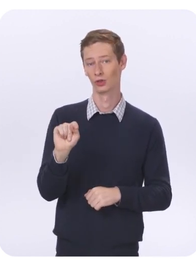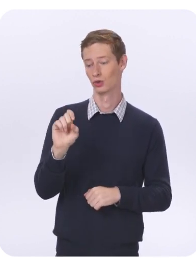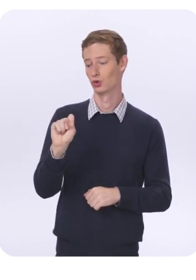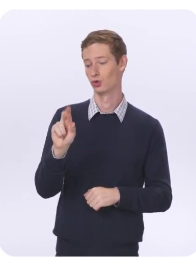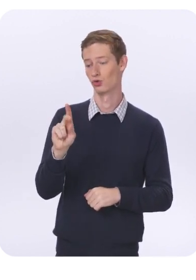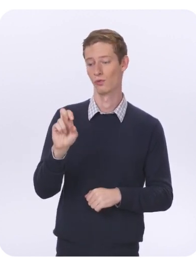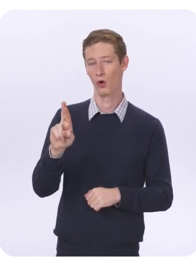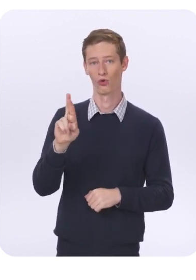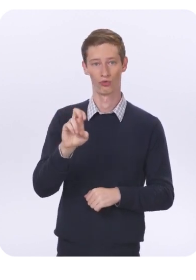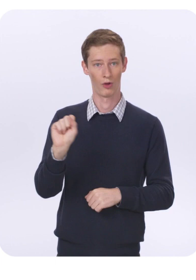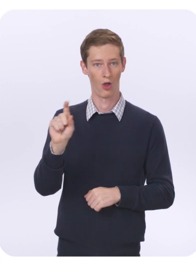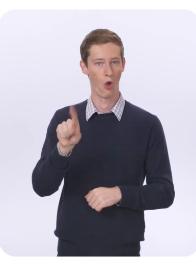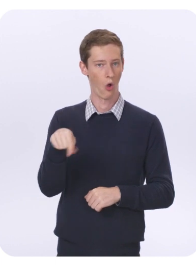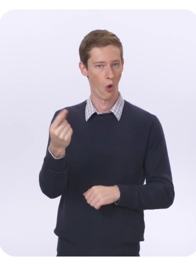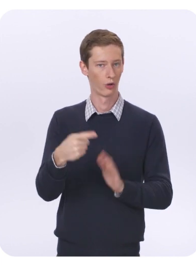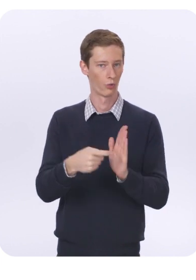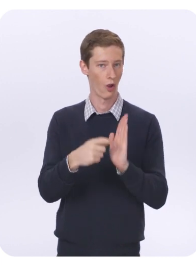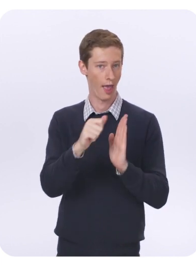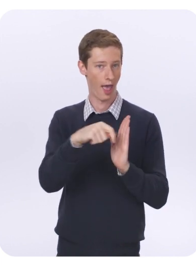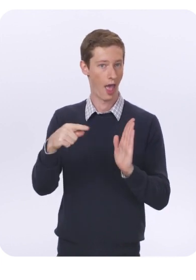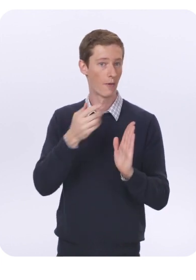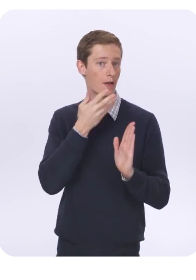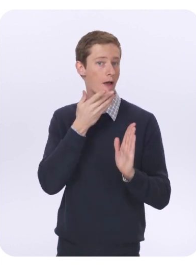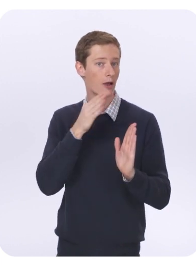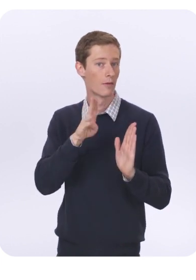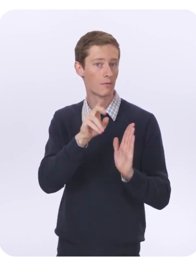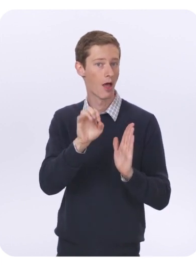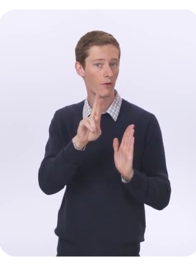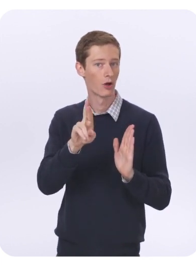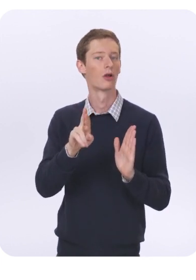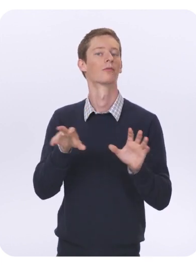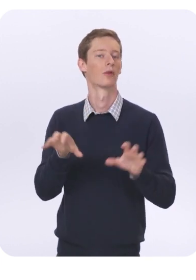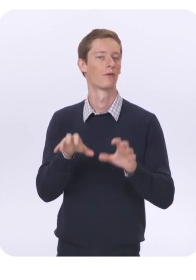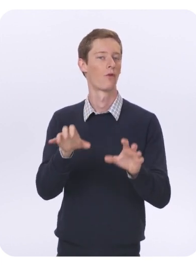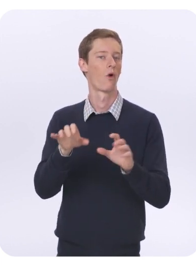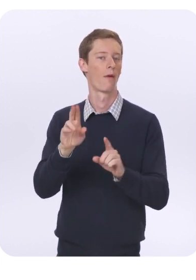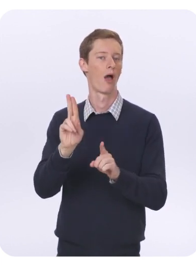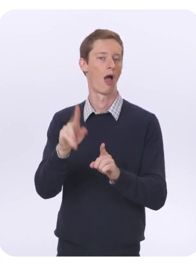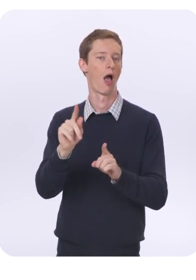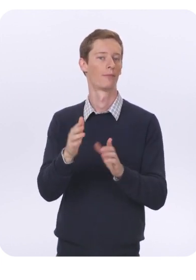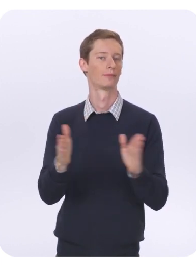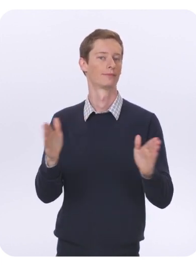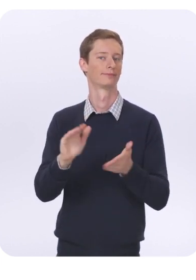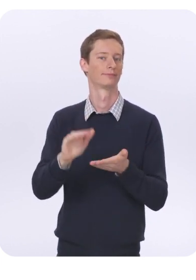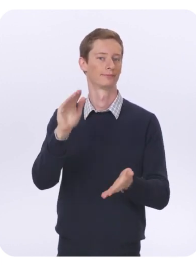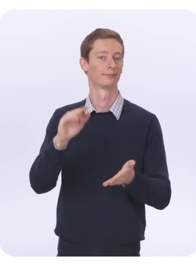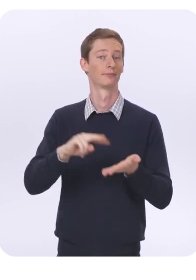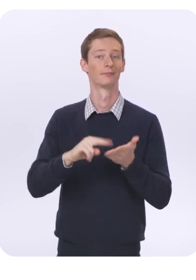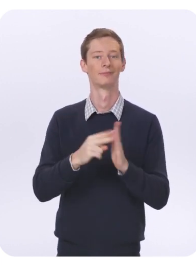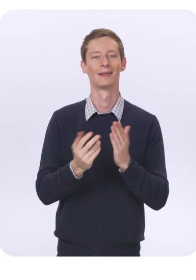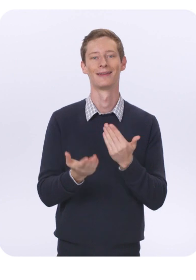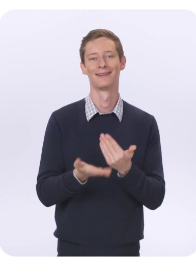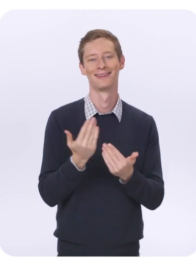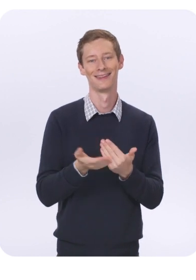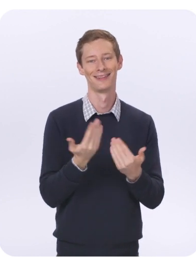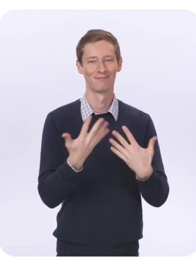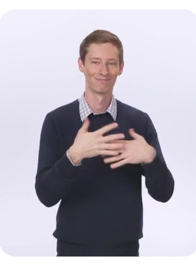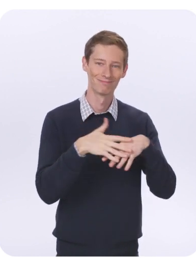to perform the upscaling, which eases integration into VR season and allows it to be applied to any existing applications